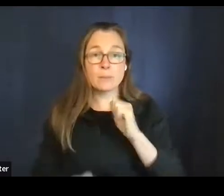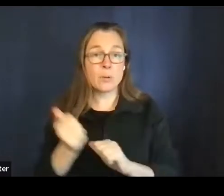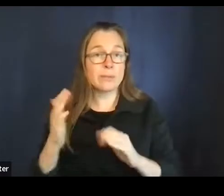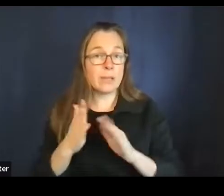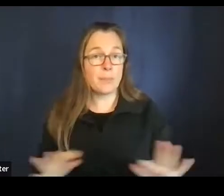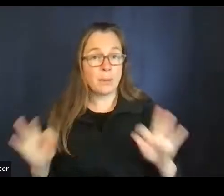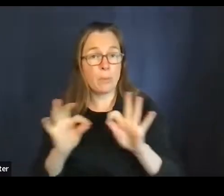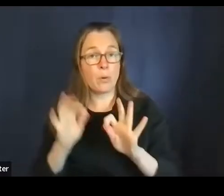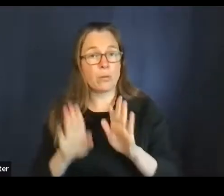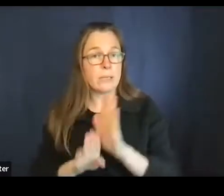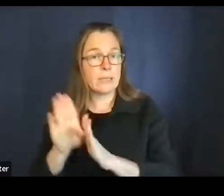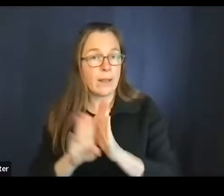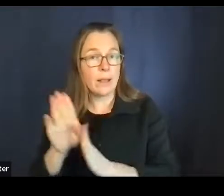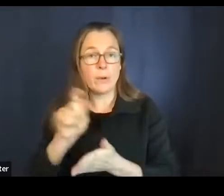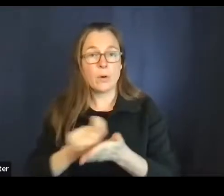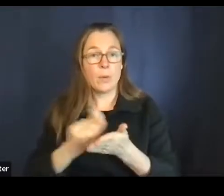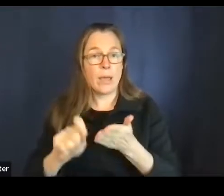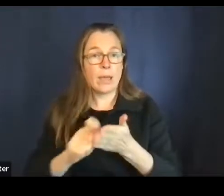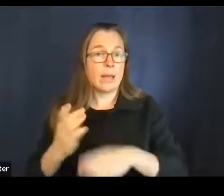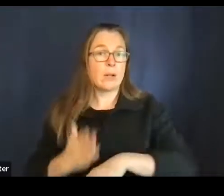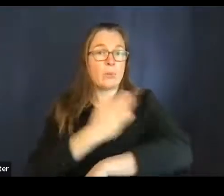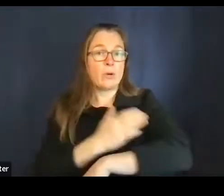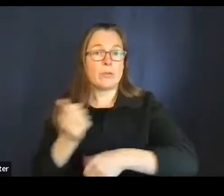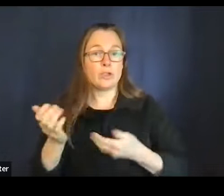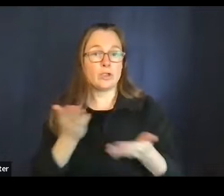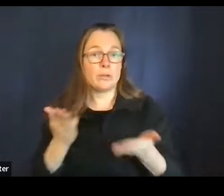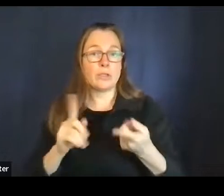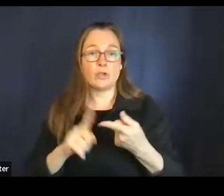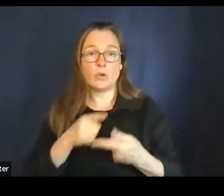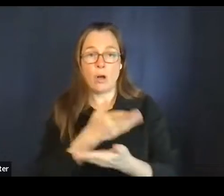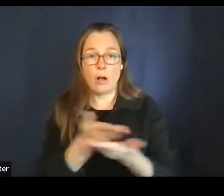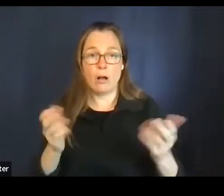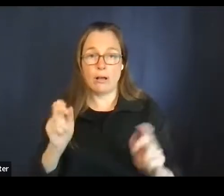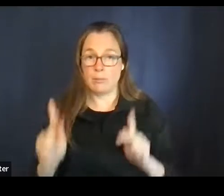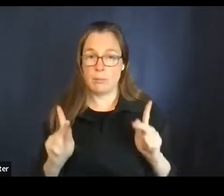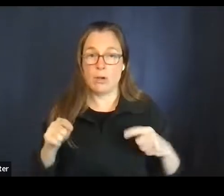and continuing to work on improving service delivery to the citizens during this transition period